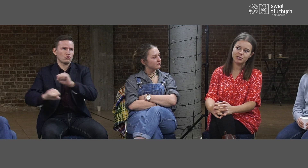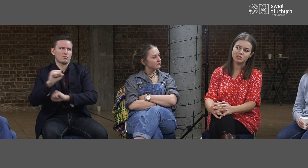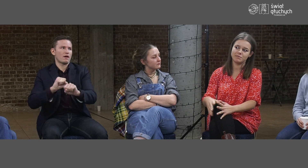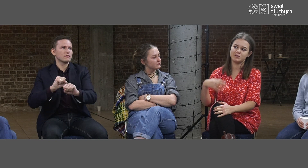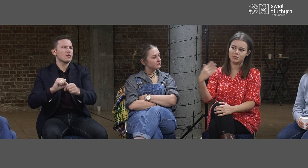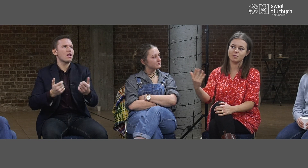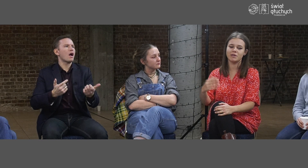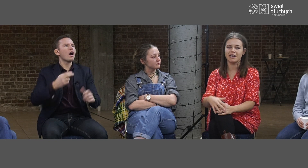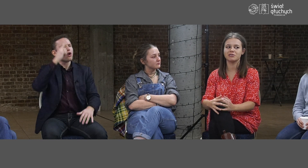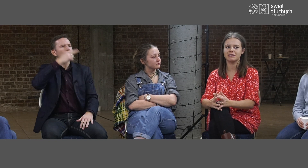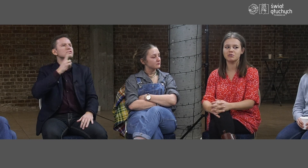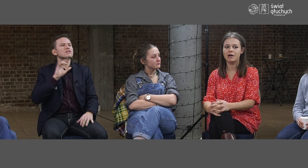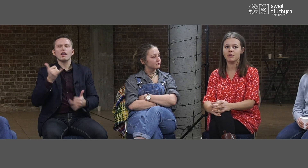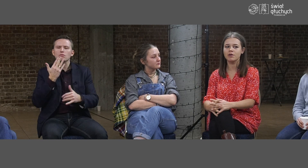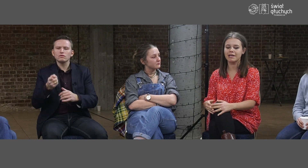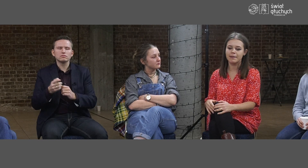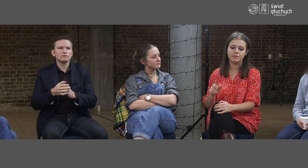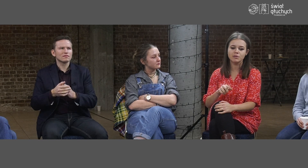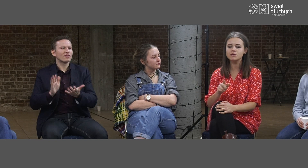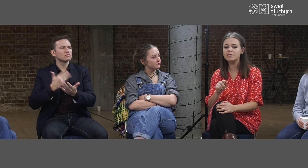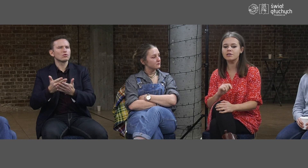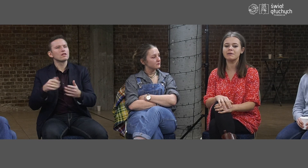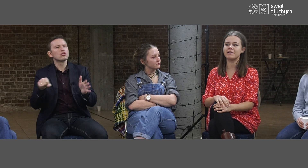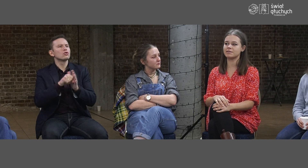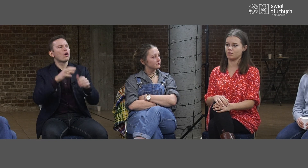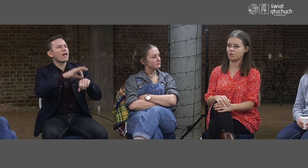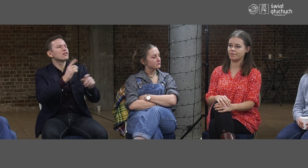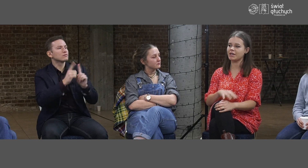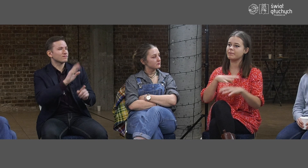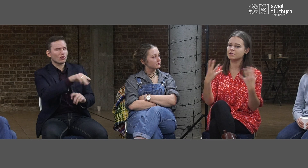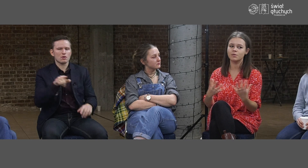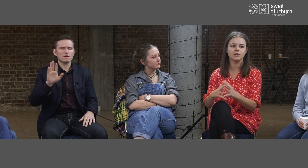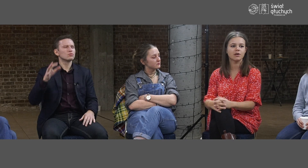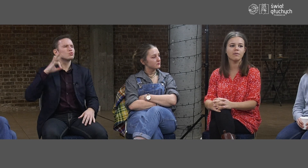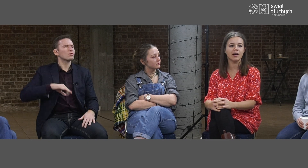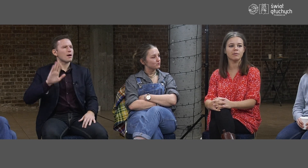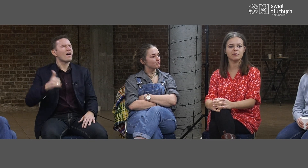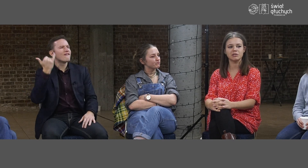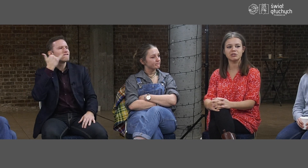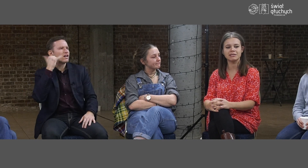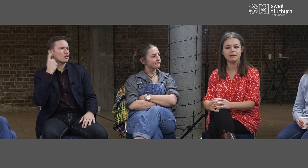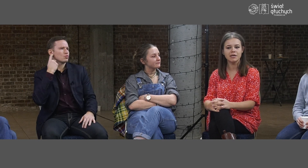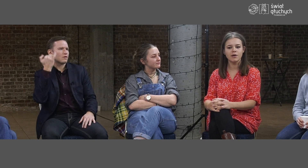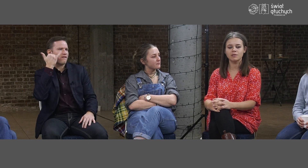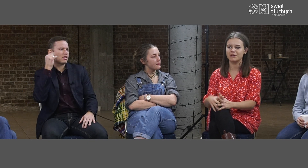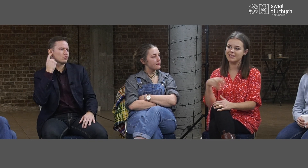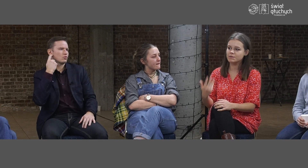When talking to a doctor, I heard, "Yes, my daughter has a hearing defect," which is a very general statement. Or sometimes they would say that I am hearing impaired.